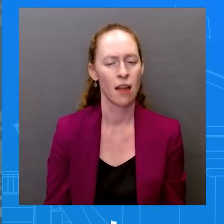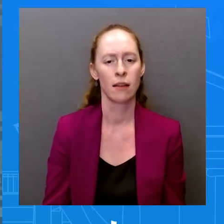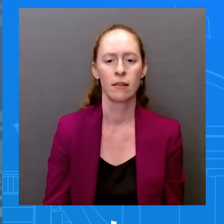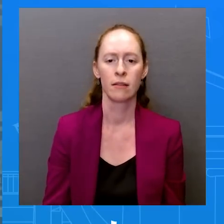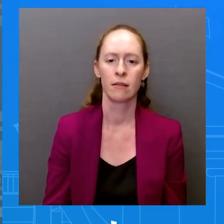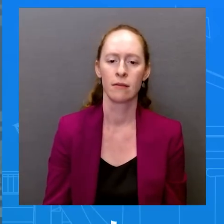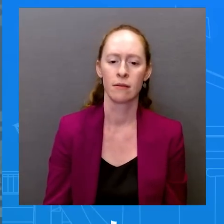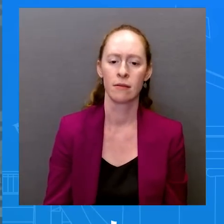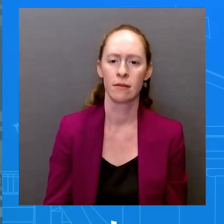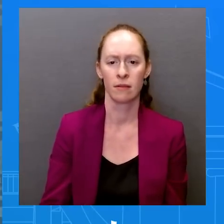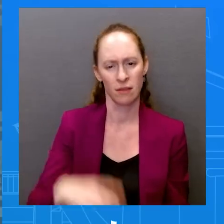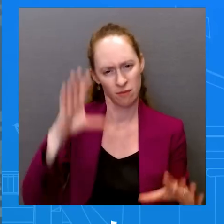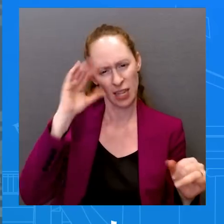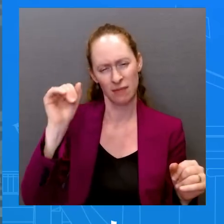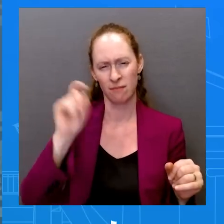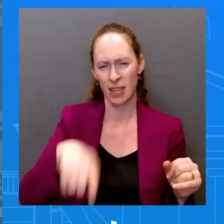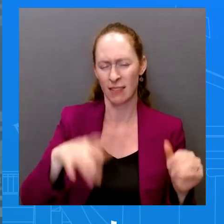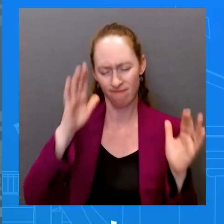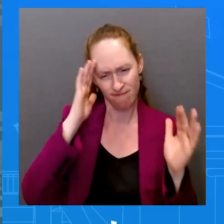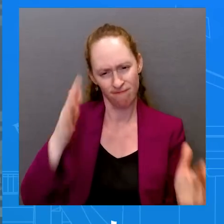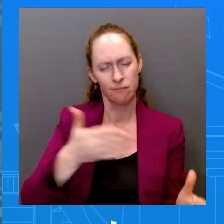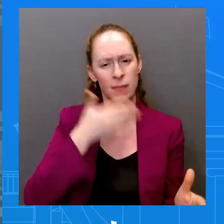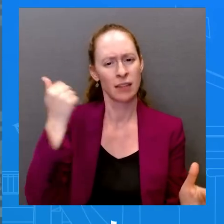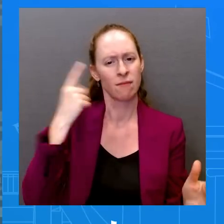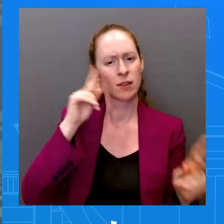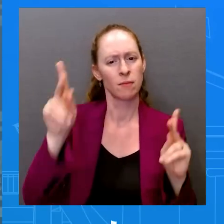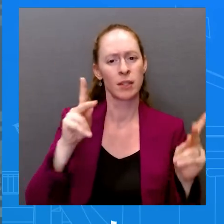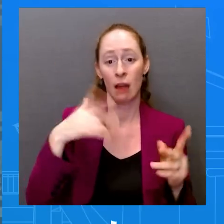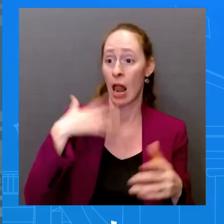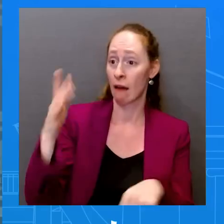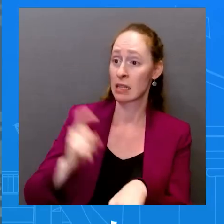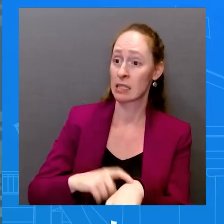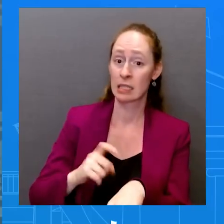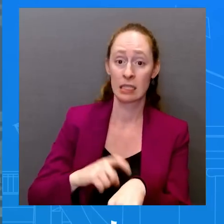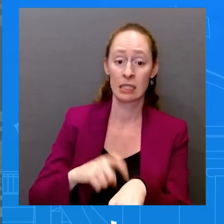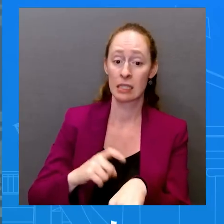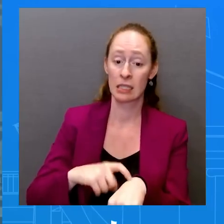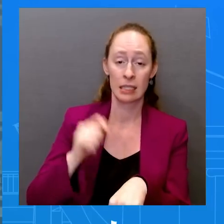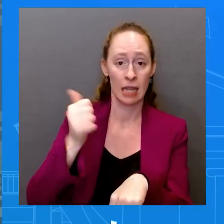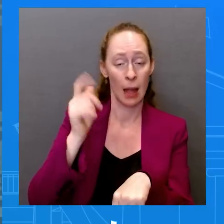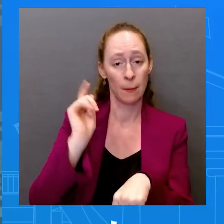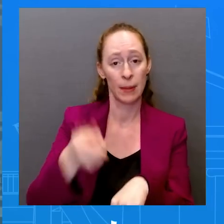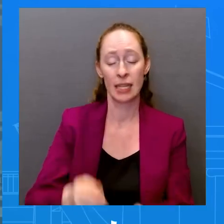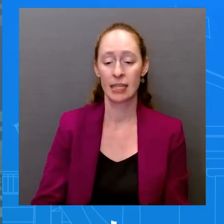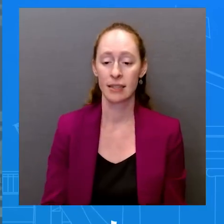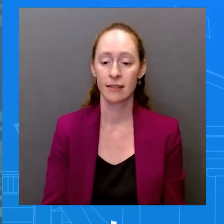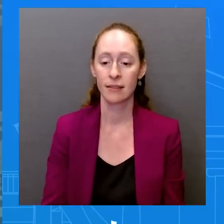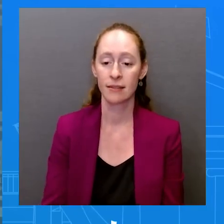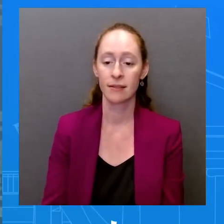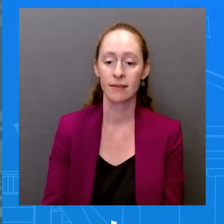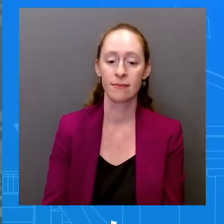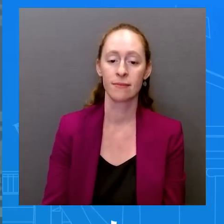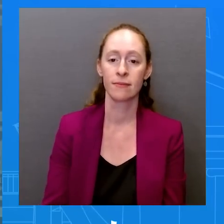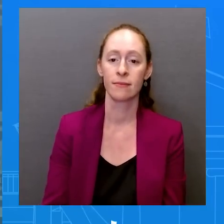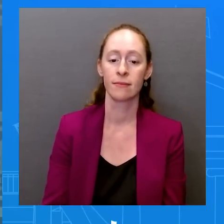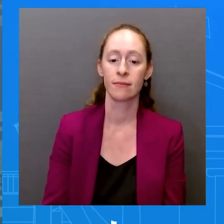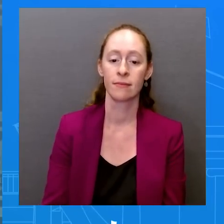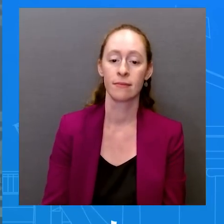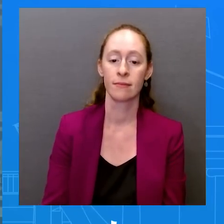We actually have about 10 minutes left. Go ahead. The Press: Can I actually piggy back, though -- Ms. Jean-Pierre: Yeah. The Press: -- Karine, on that? Just to confirm, though, are there any spending plan cuts,